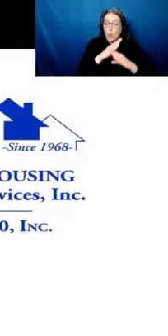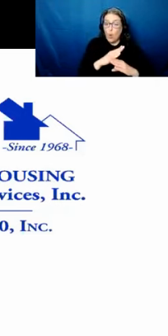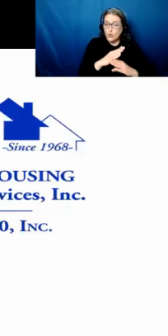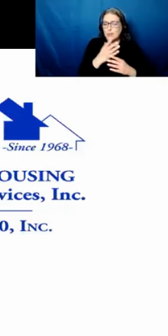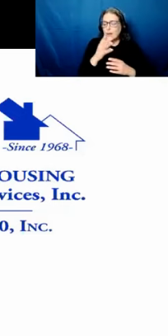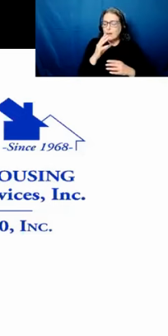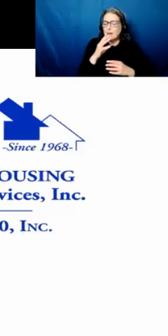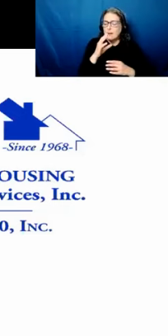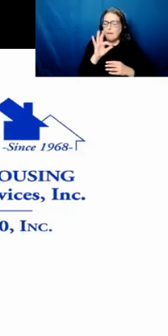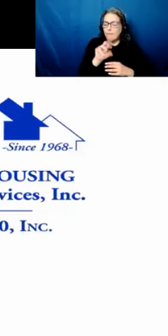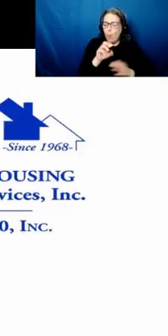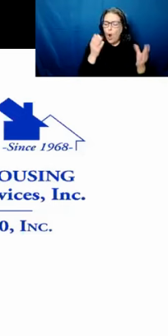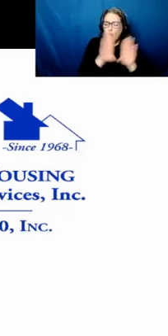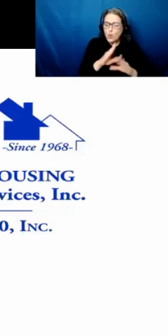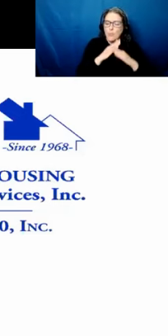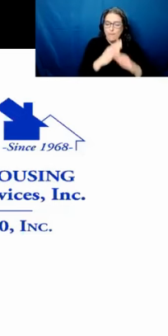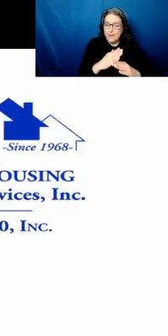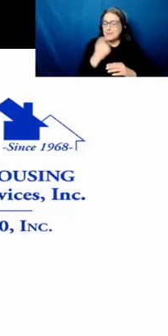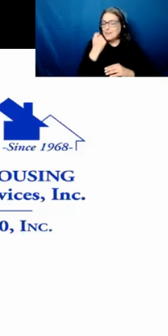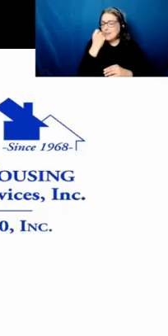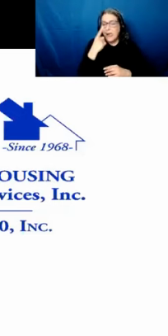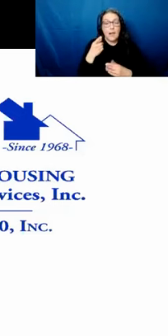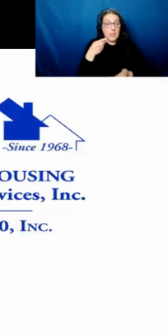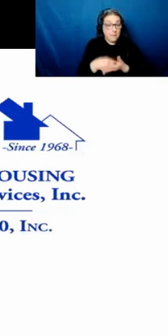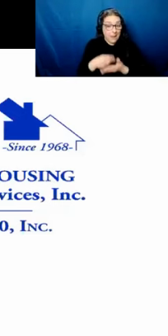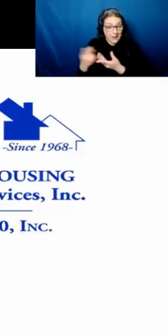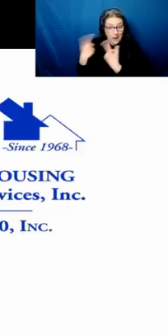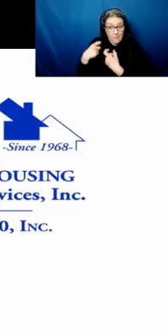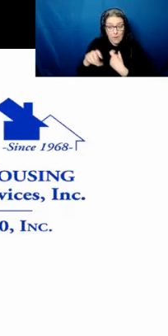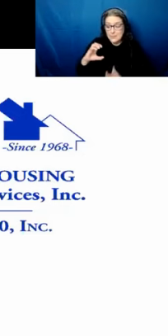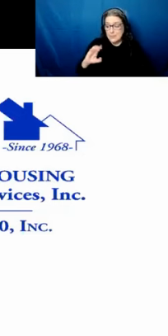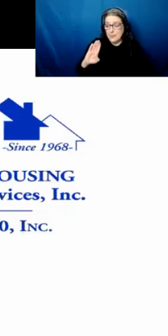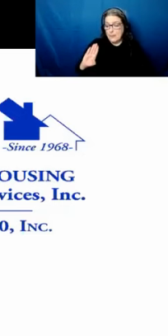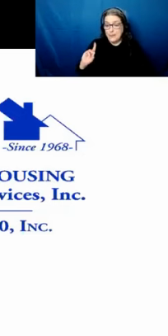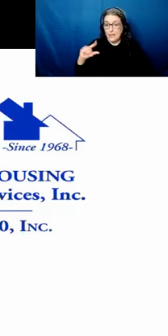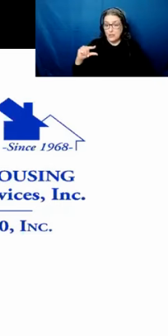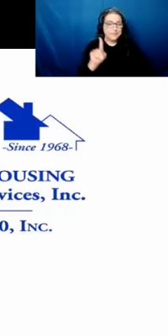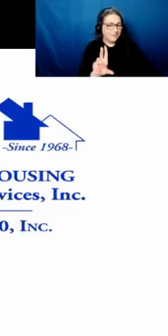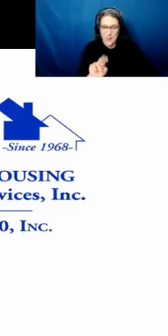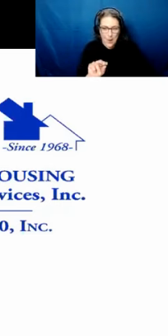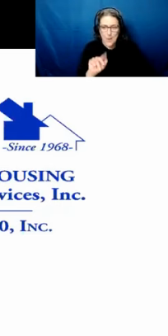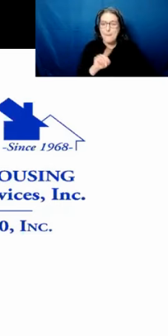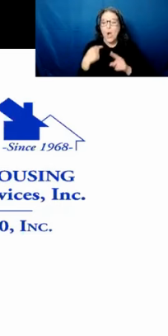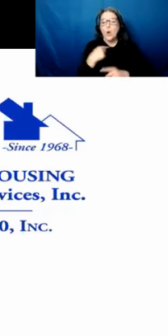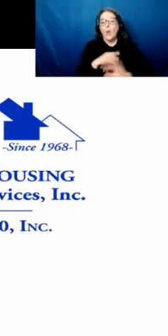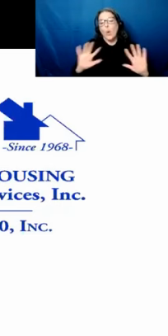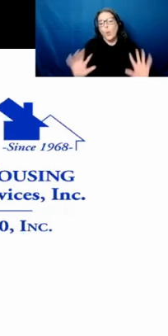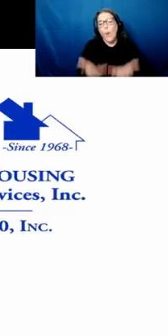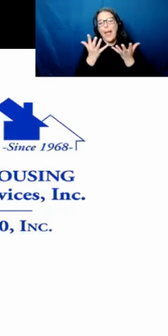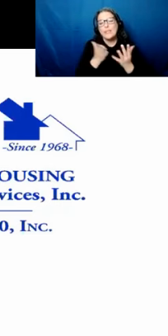We can move to the next slide.